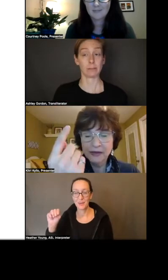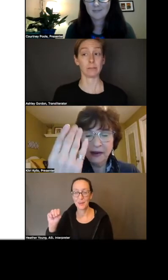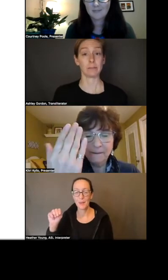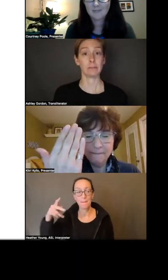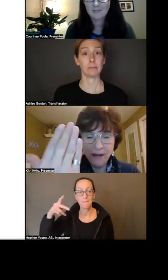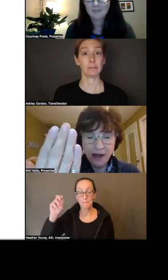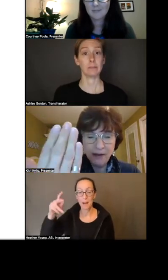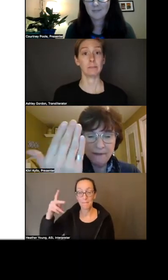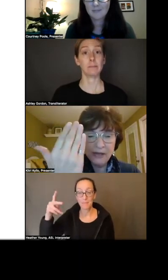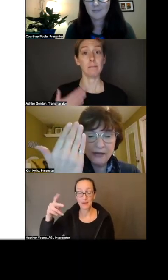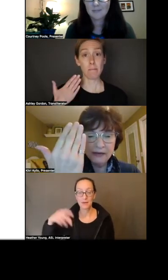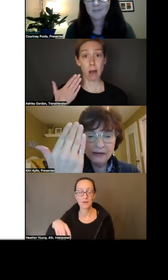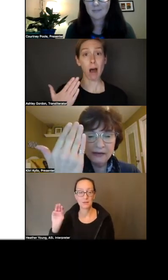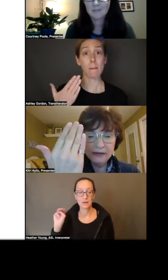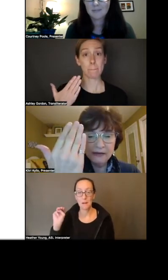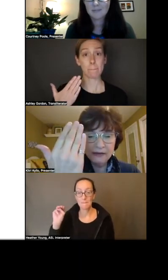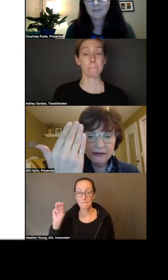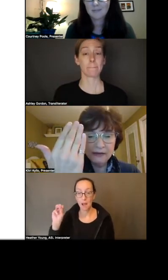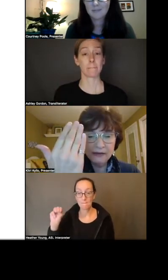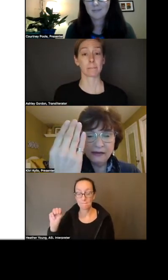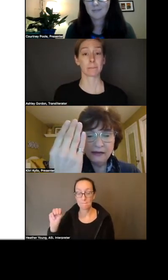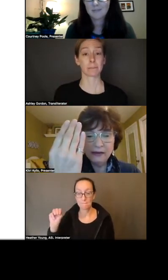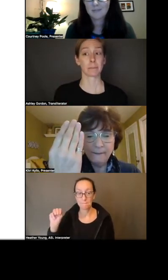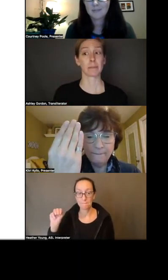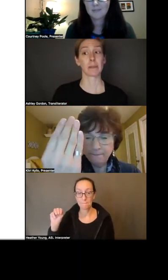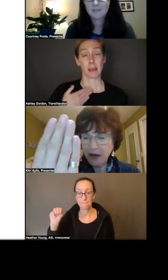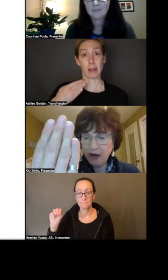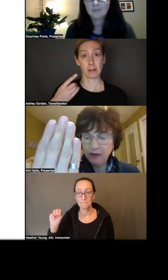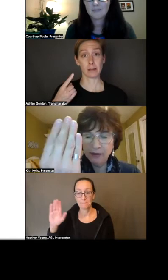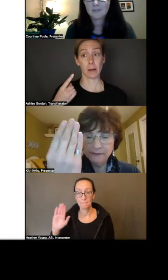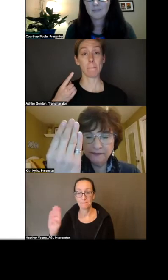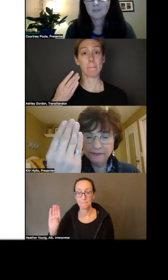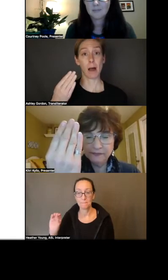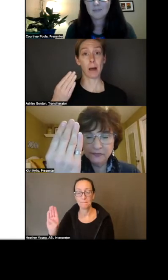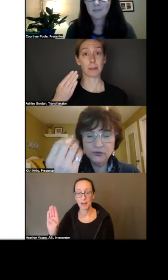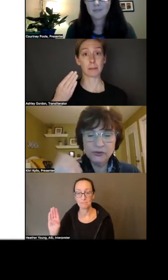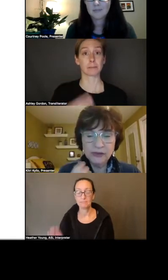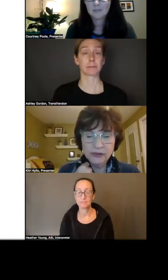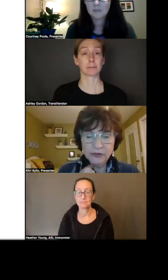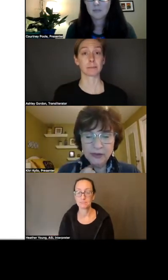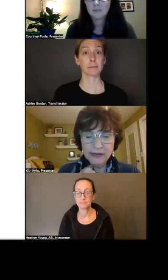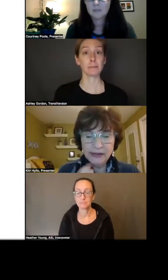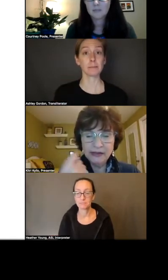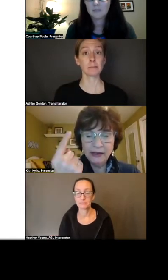Mom. And Bob. Do it with me again.